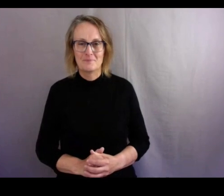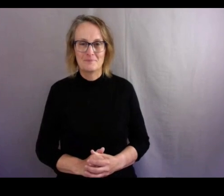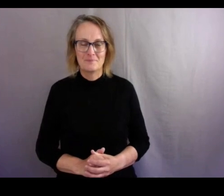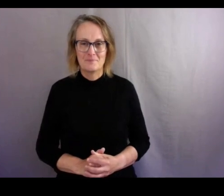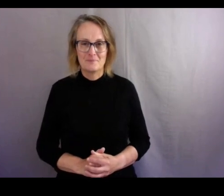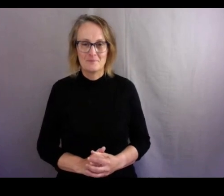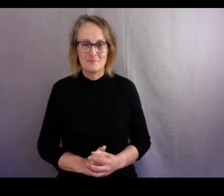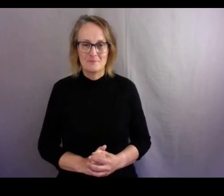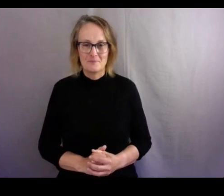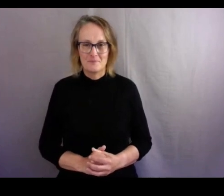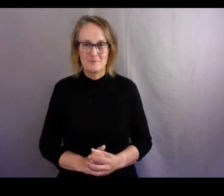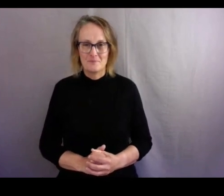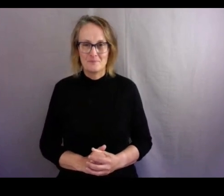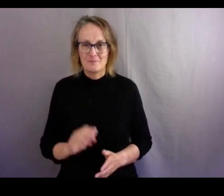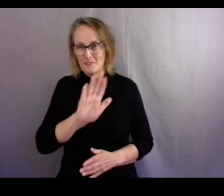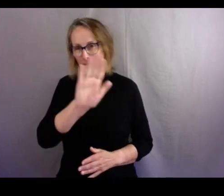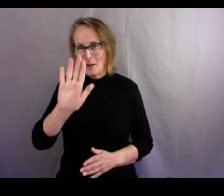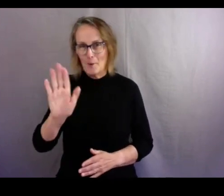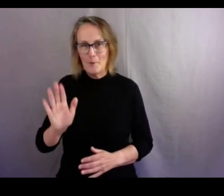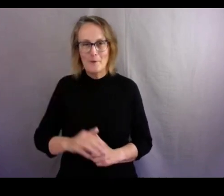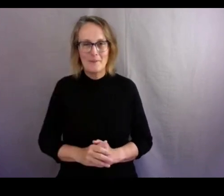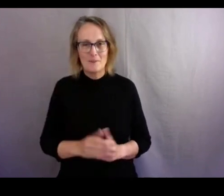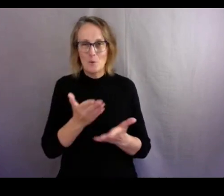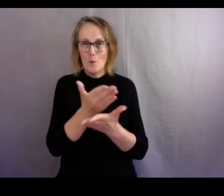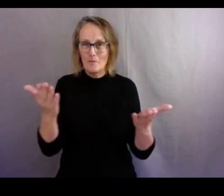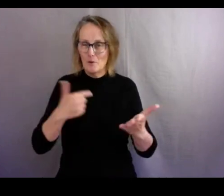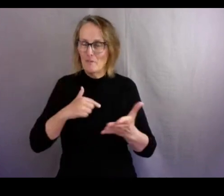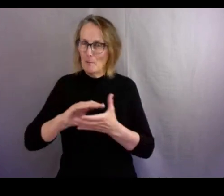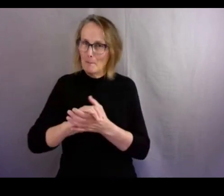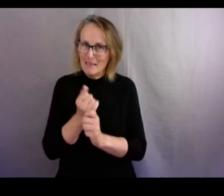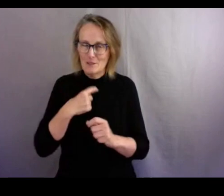Ia Ora na! Hello to all of you. It's a pleasure to be here today.